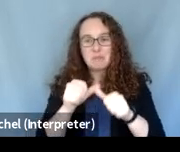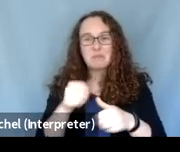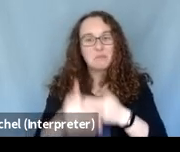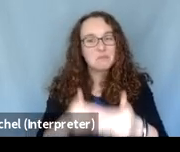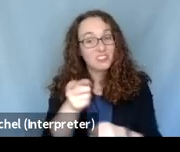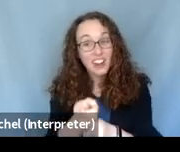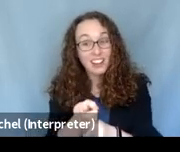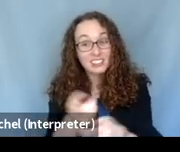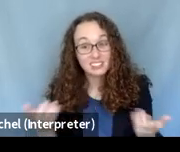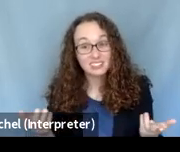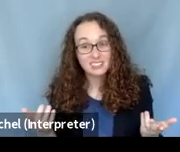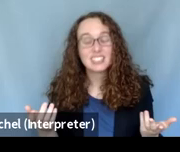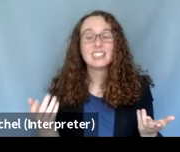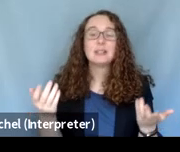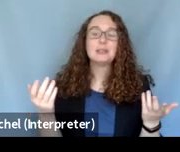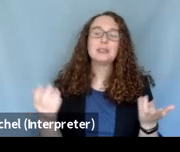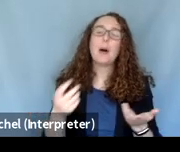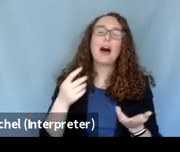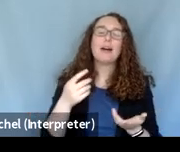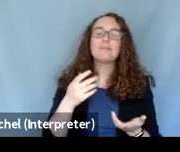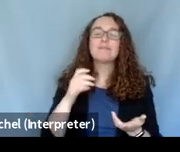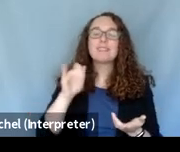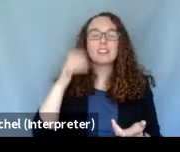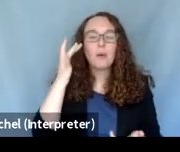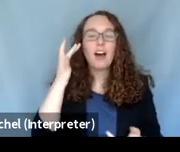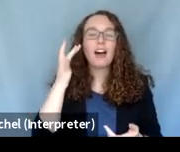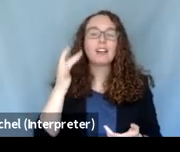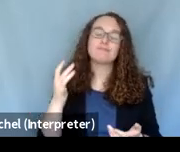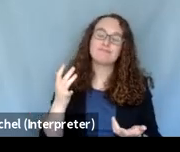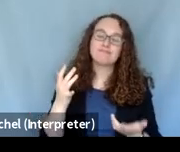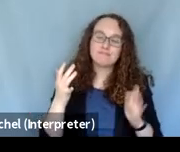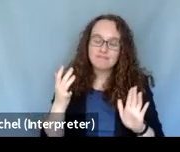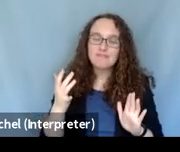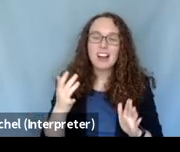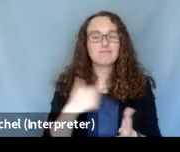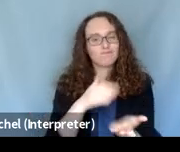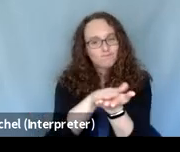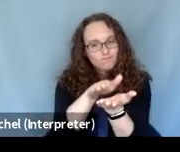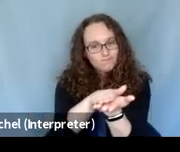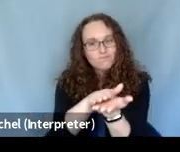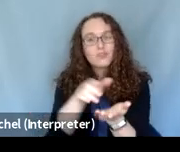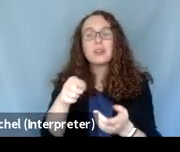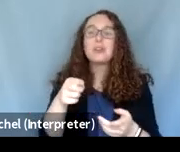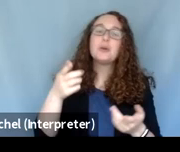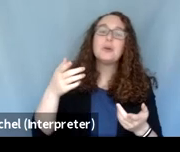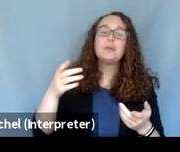wonderful investment that you've chosen to go to school and an investment in yourself for your